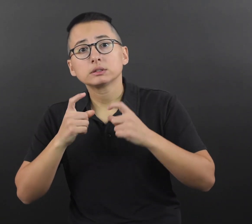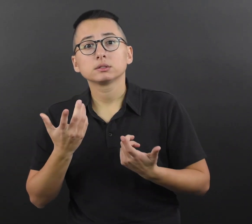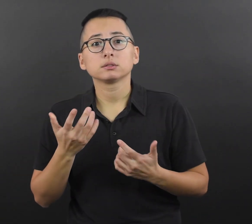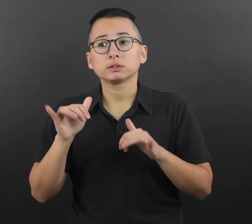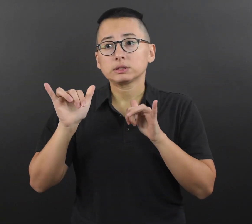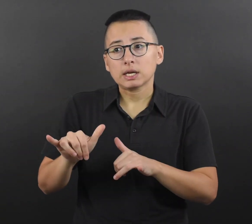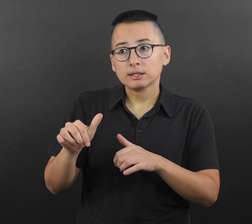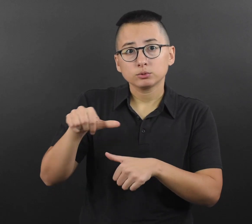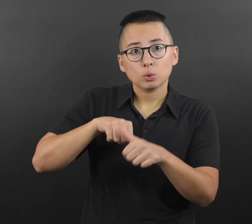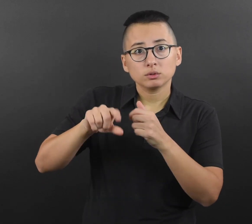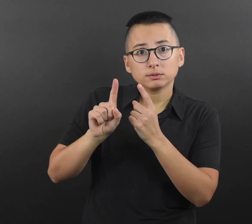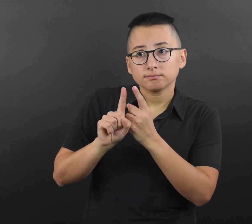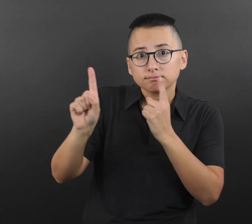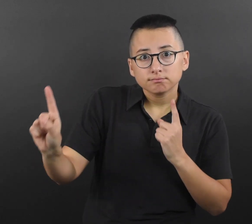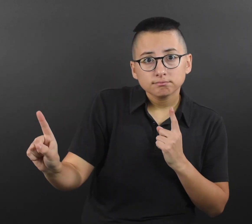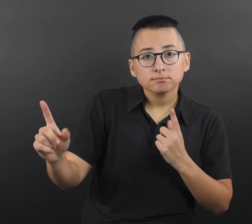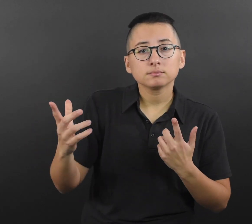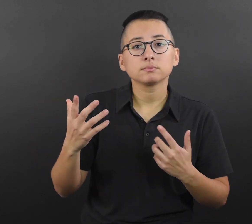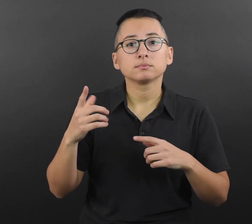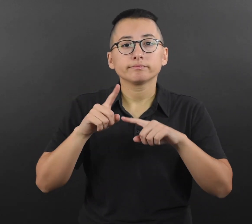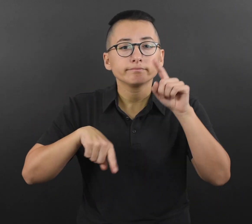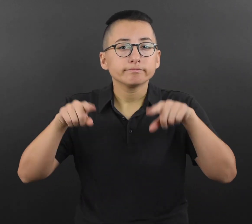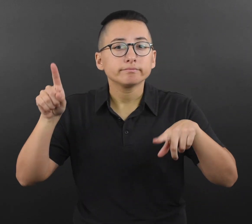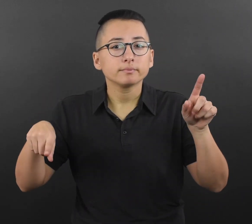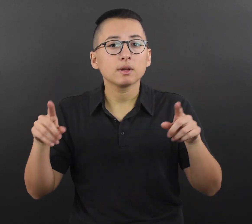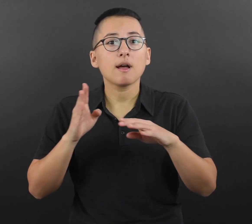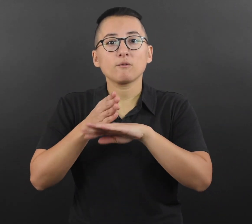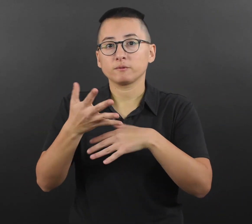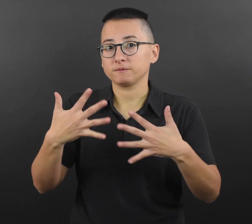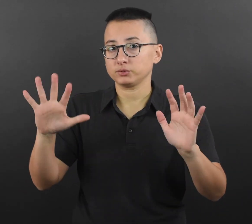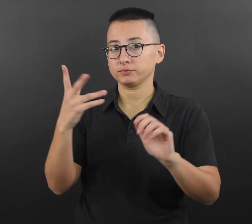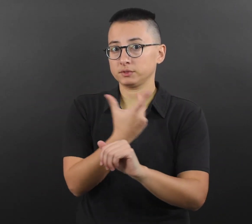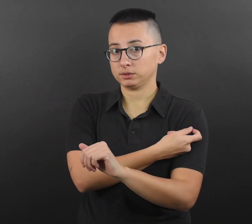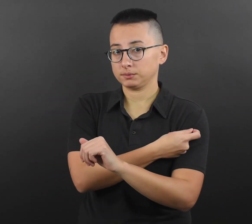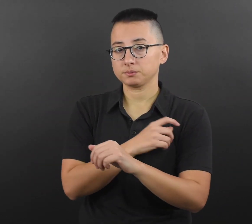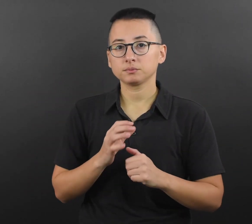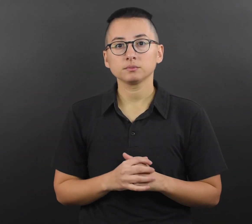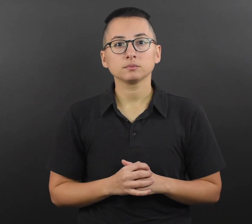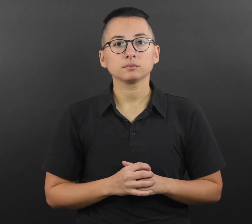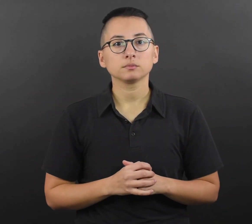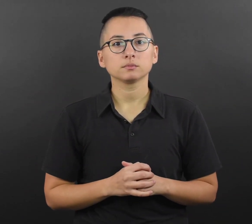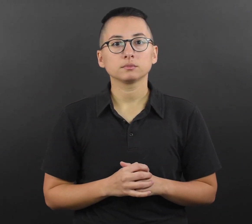masks, get tested, stay socially distant, etc. even after they have been vaccinated.